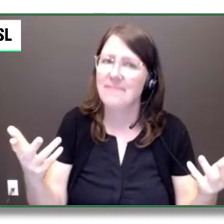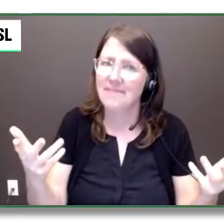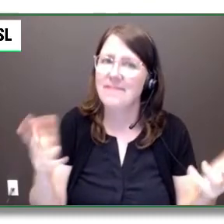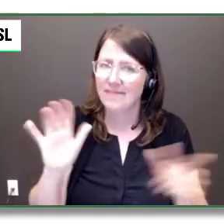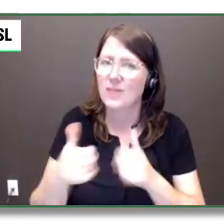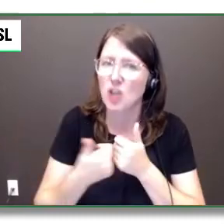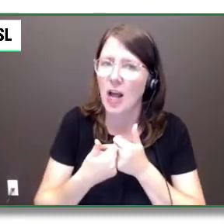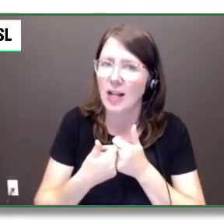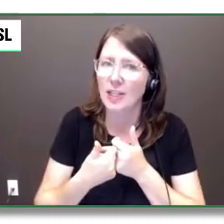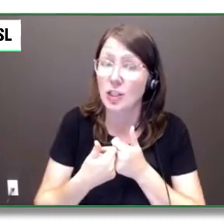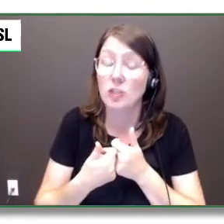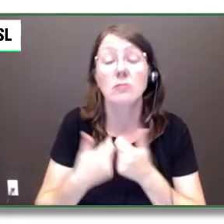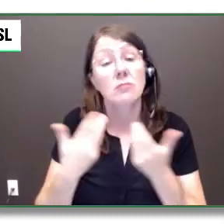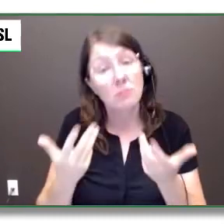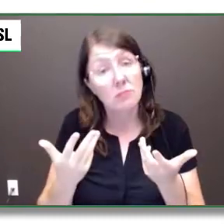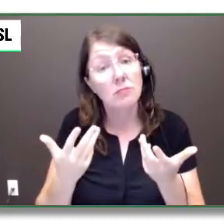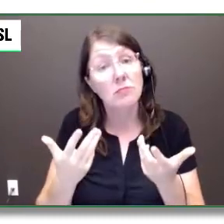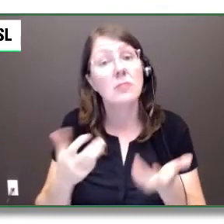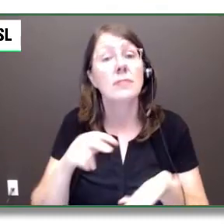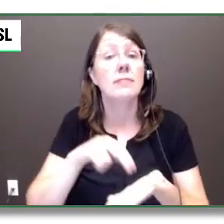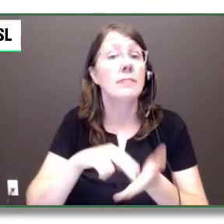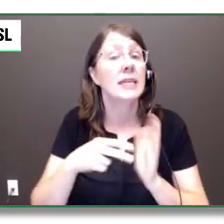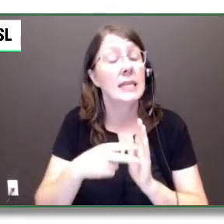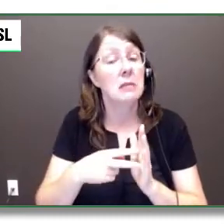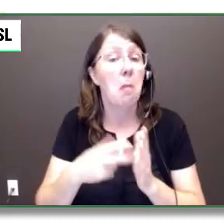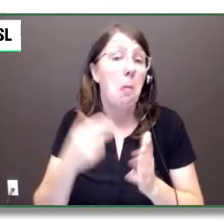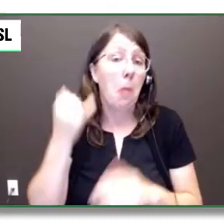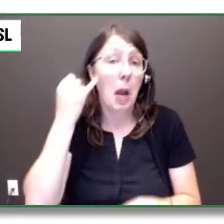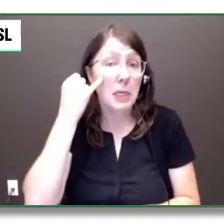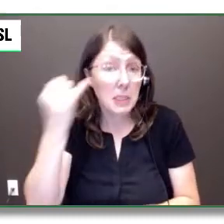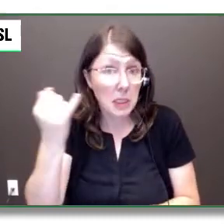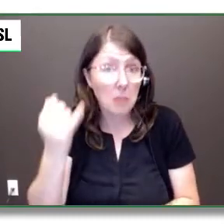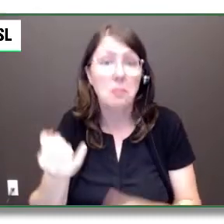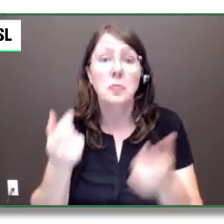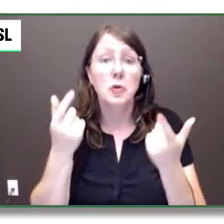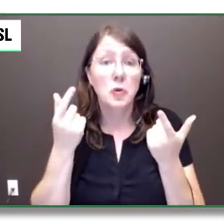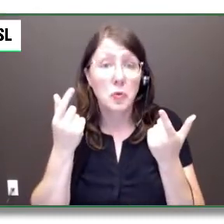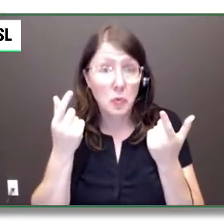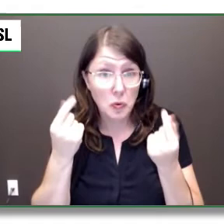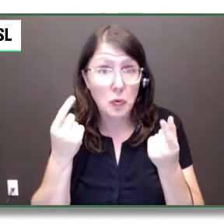to have something like mile markers or meter markers in a along a trail so you